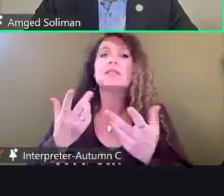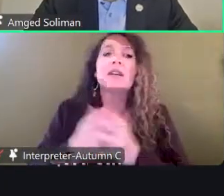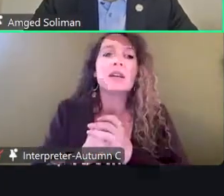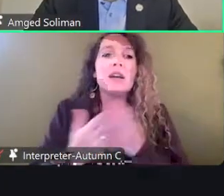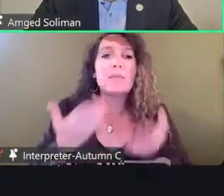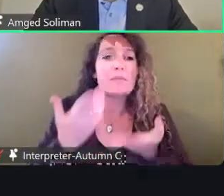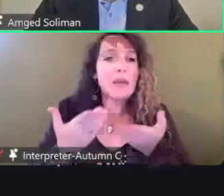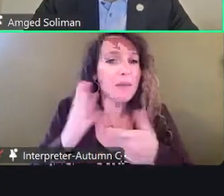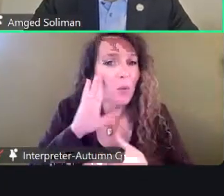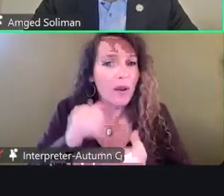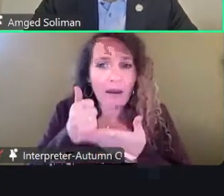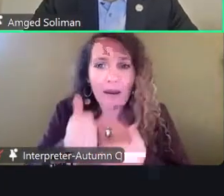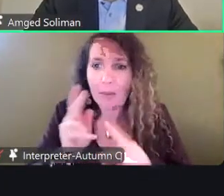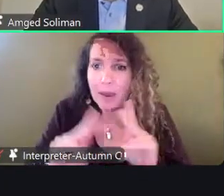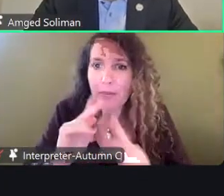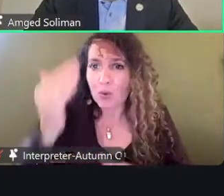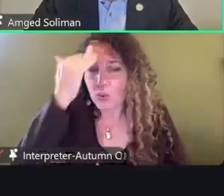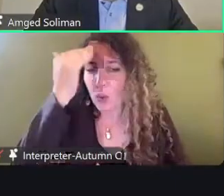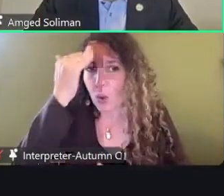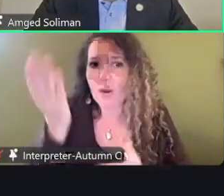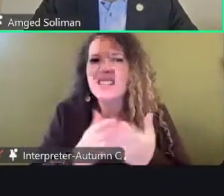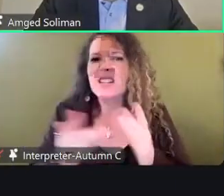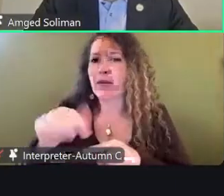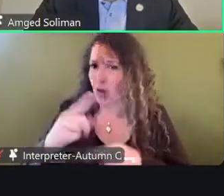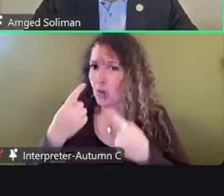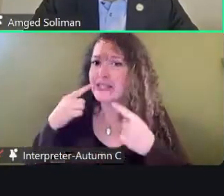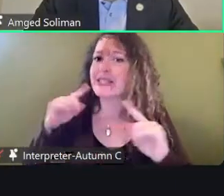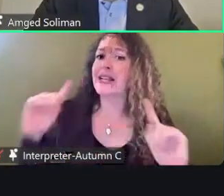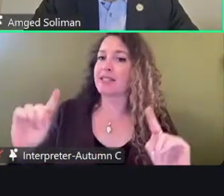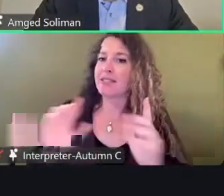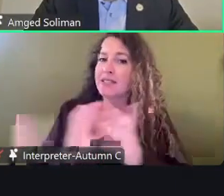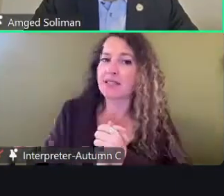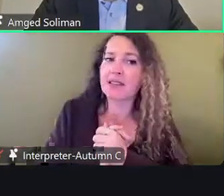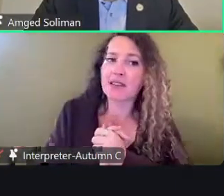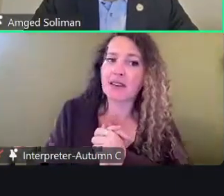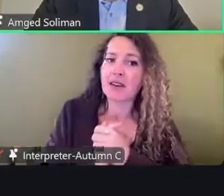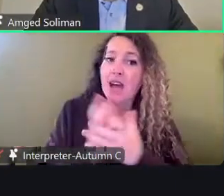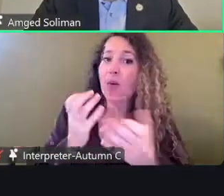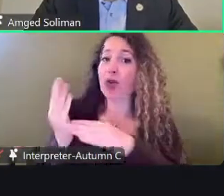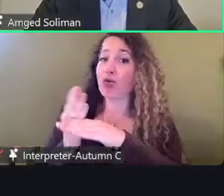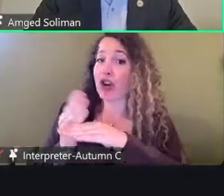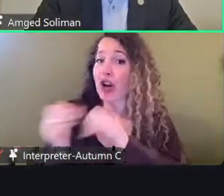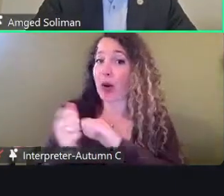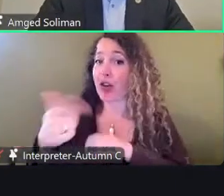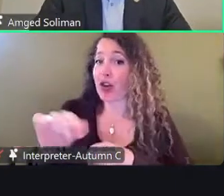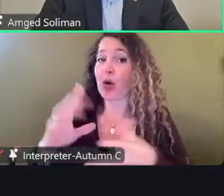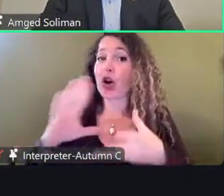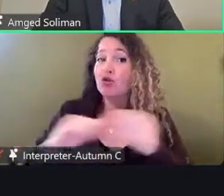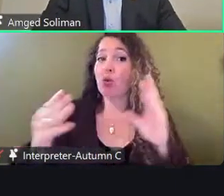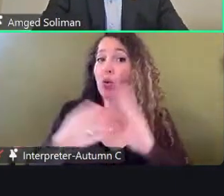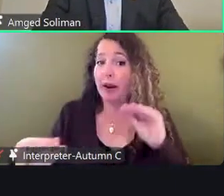uh to know of some of those successes. Uh, and I wanted to share with you a story